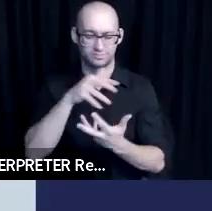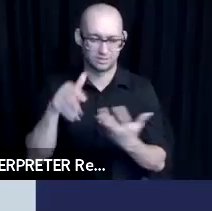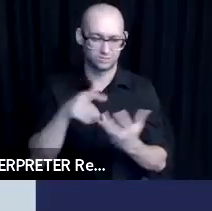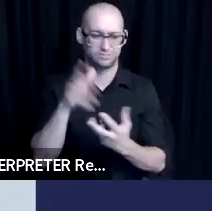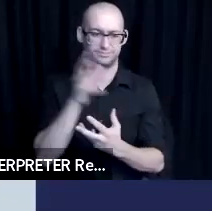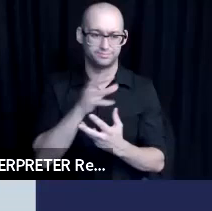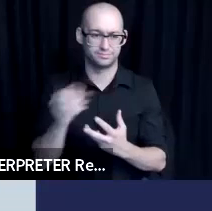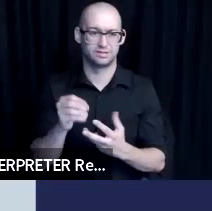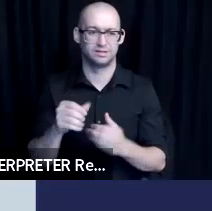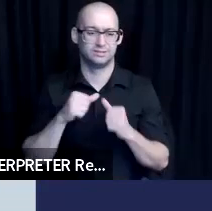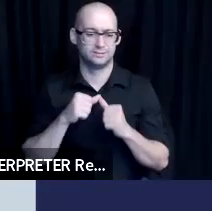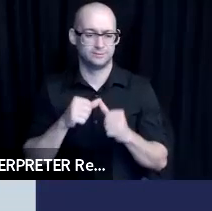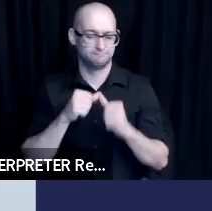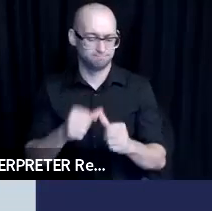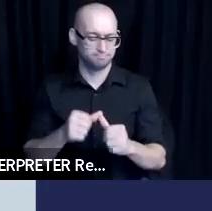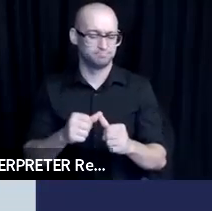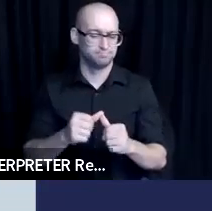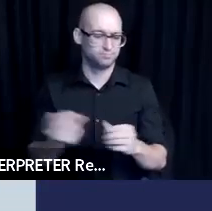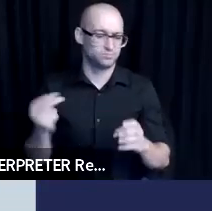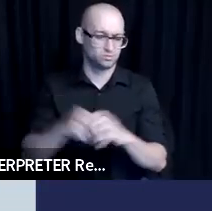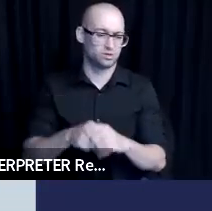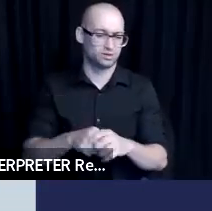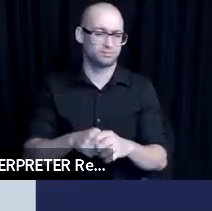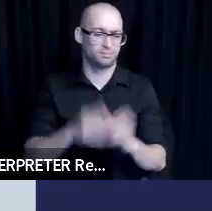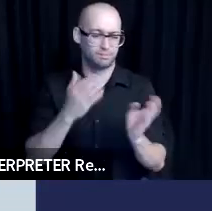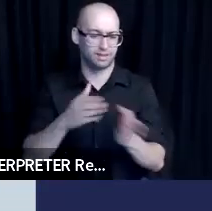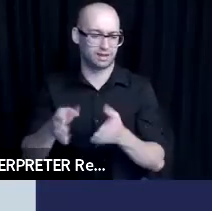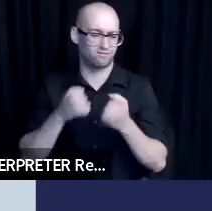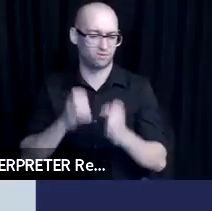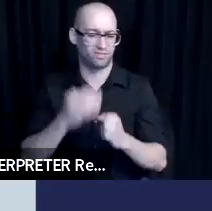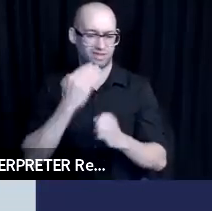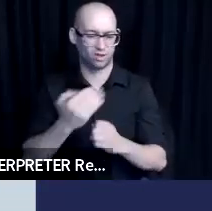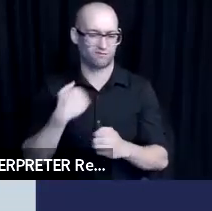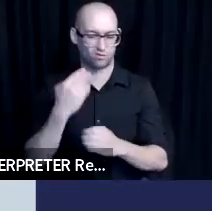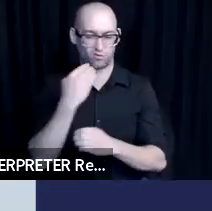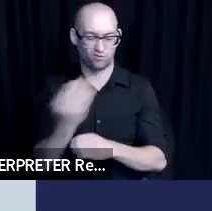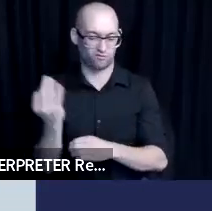digital equity planning efforts. Thank you again. Have a great Friday, and weekend, rest your day.